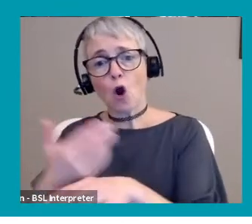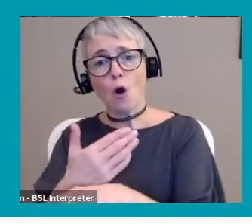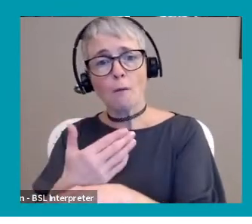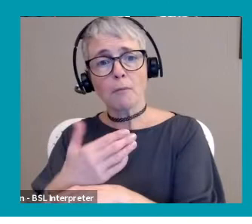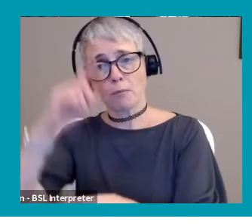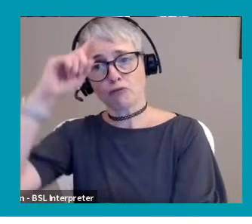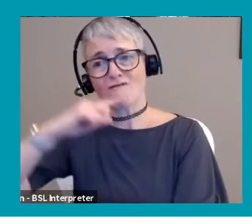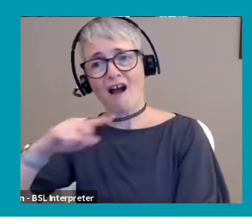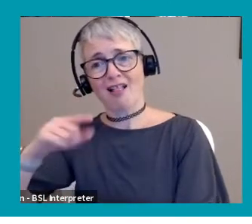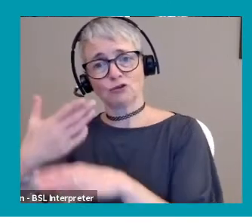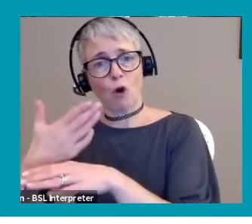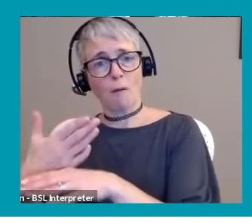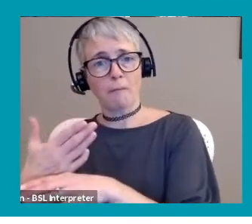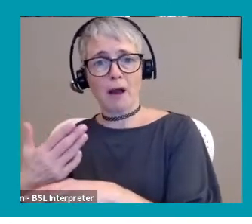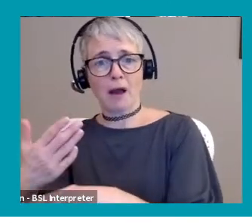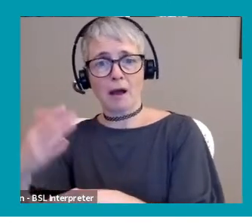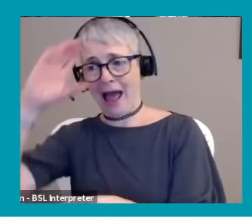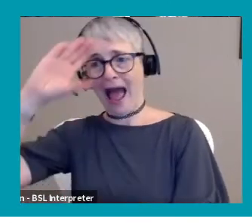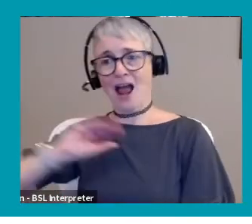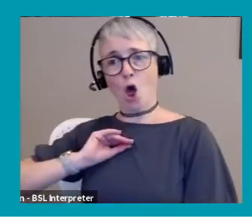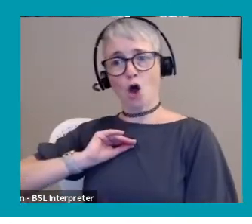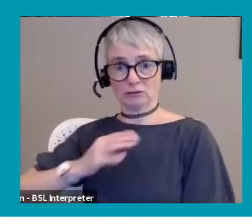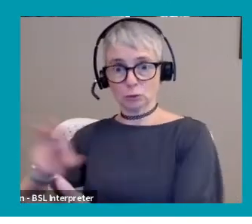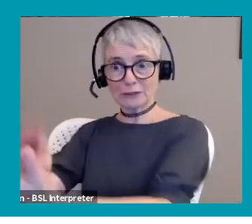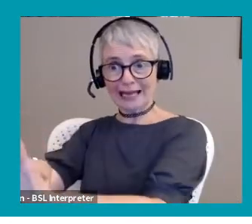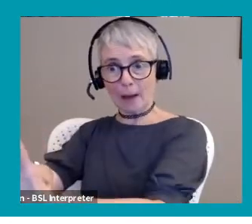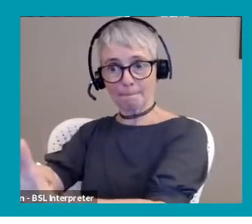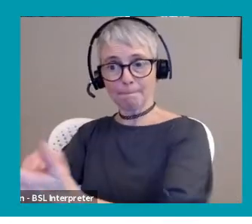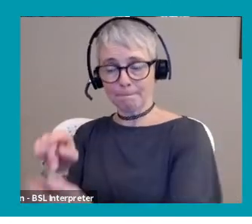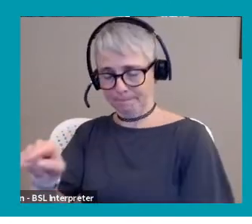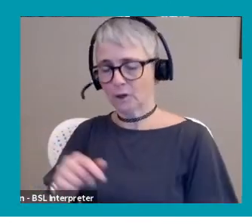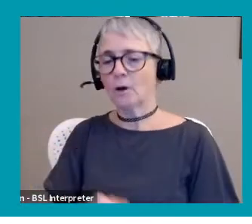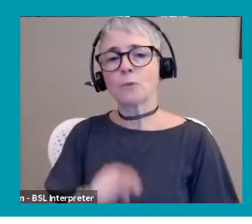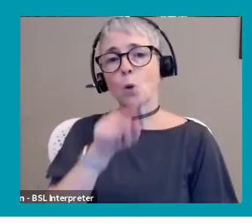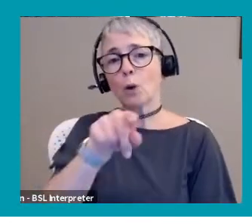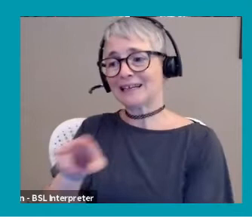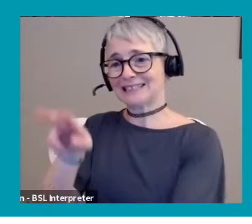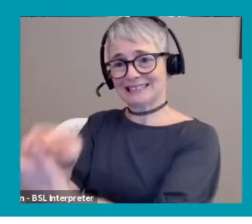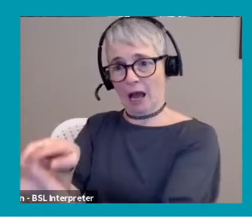We're trialing new thing where when you sign up you will get job roles